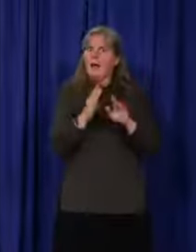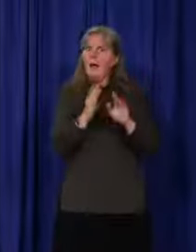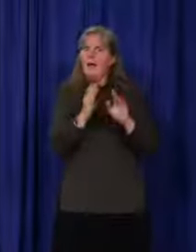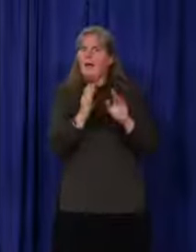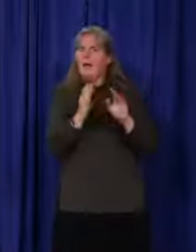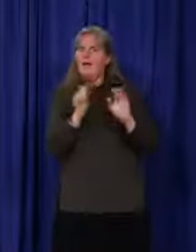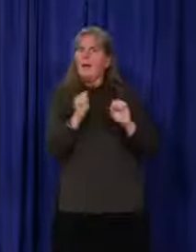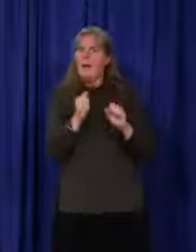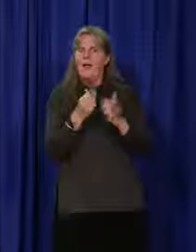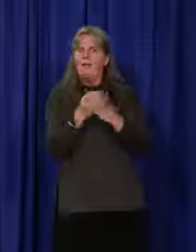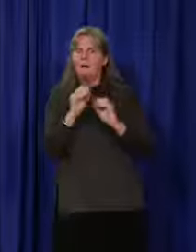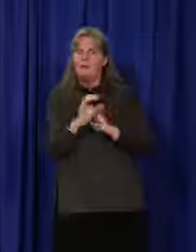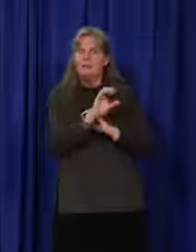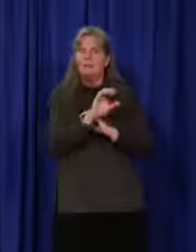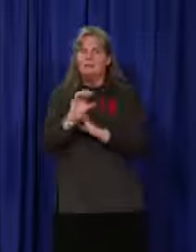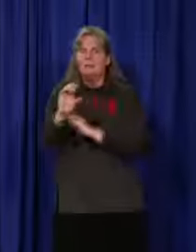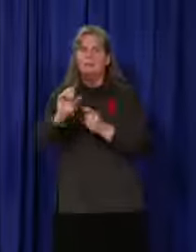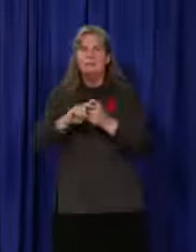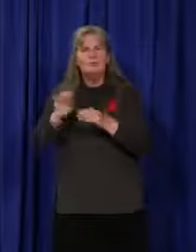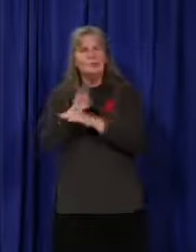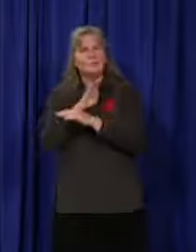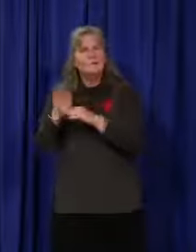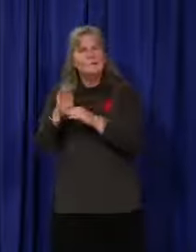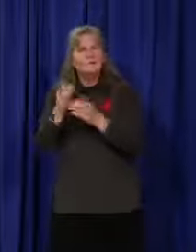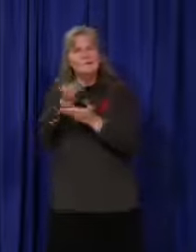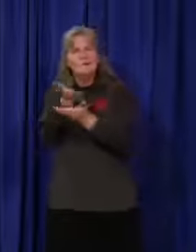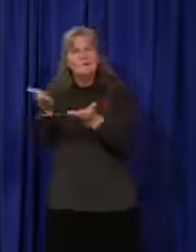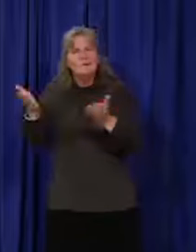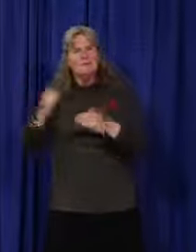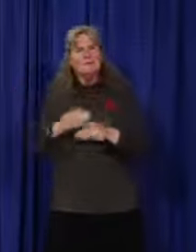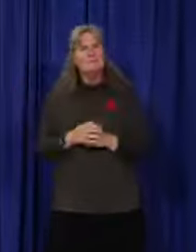requirements of the safe six.